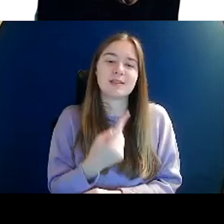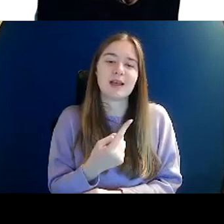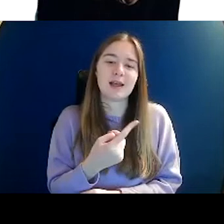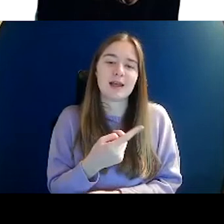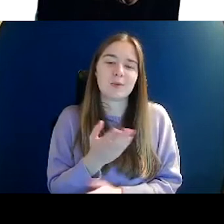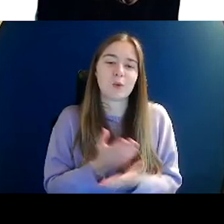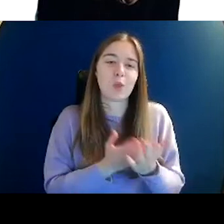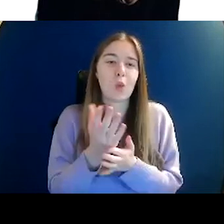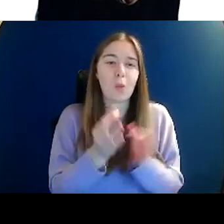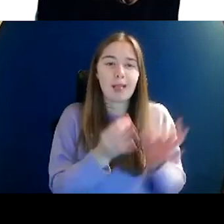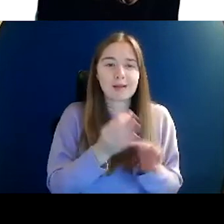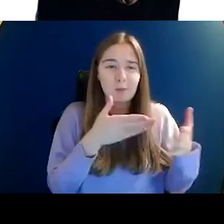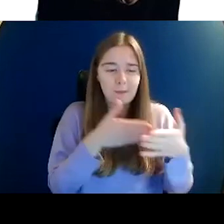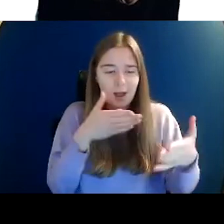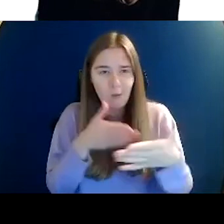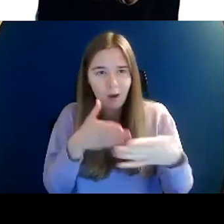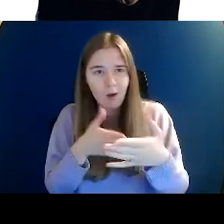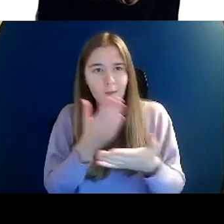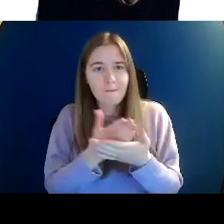the political barrier that we are facing